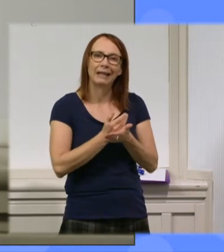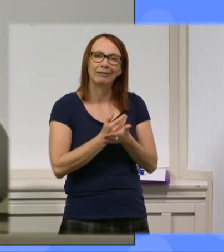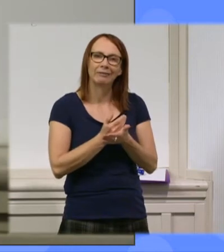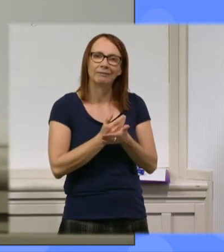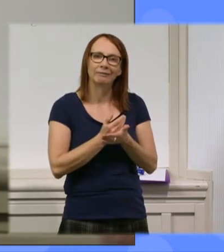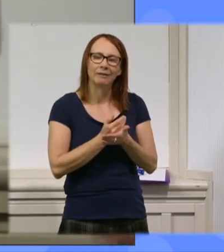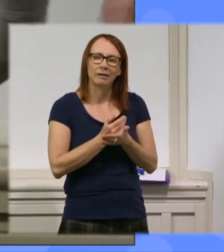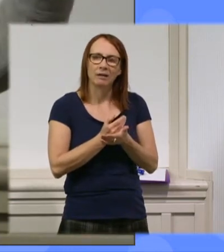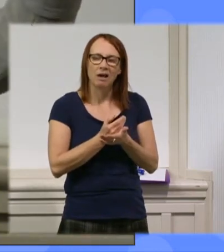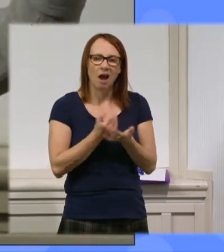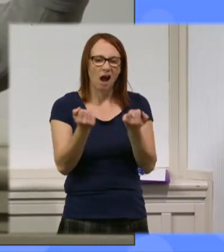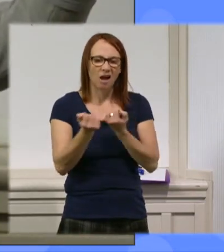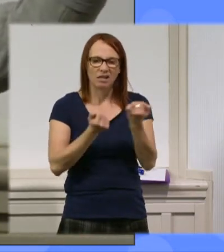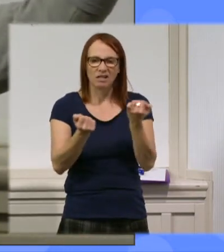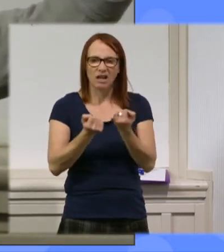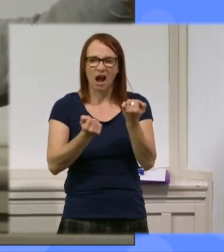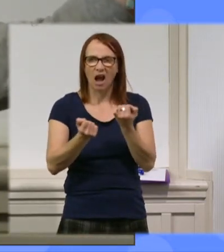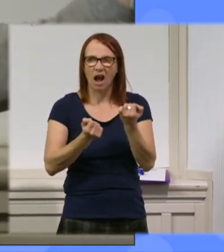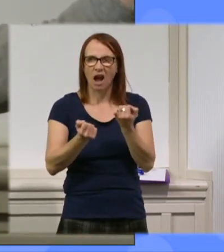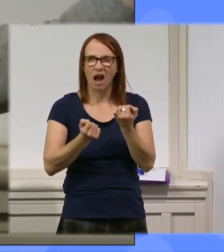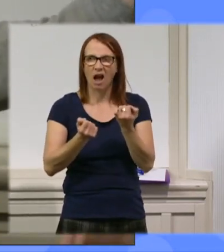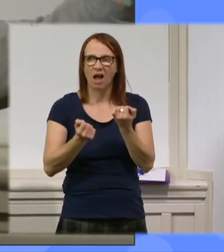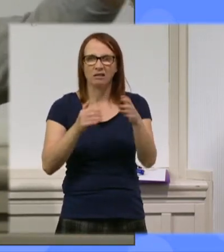miles and miles of cars dead cars lying in the street and replace that with